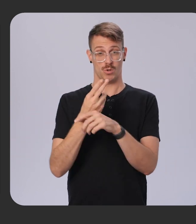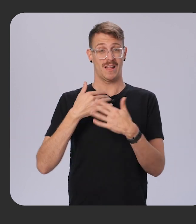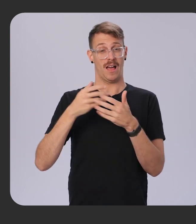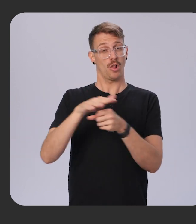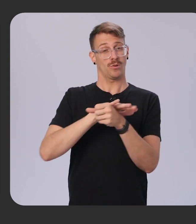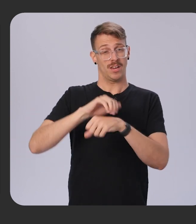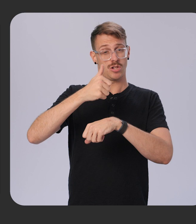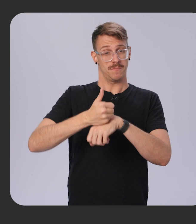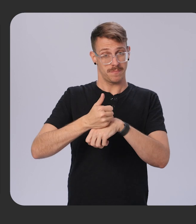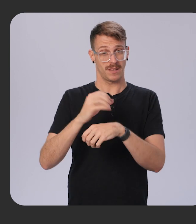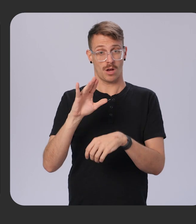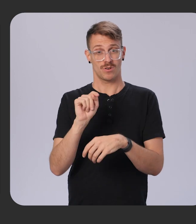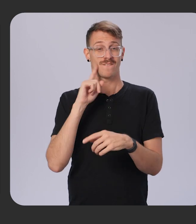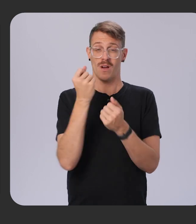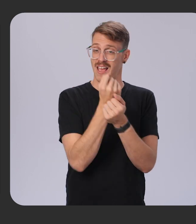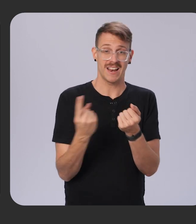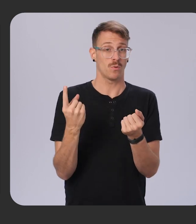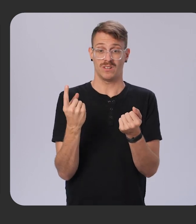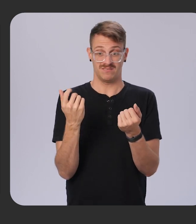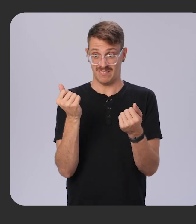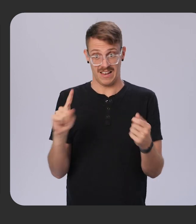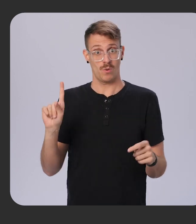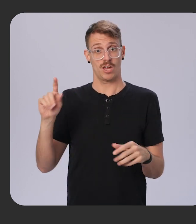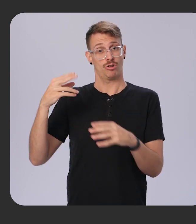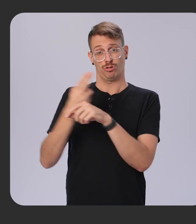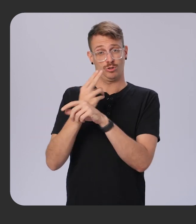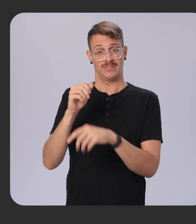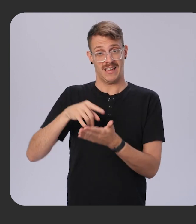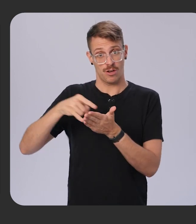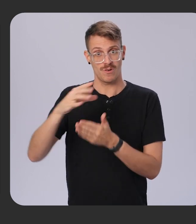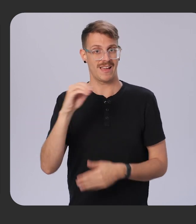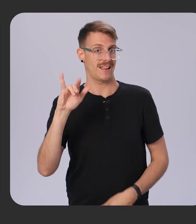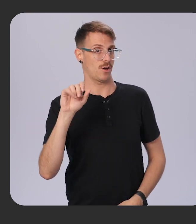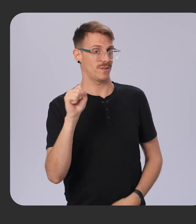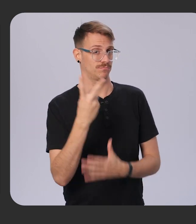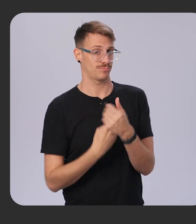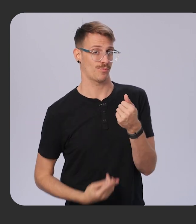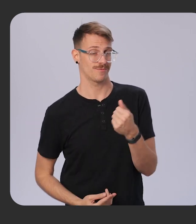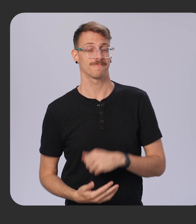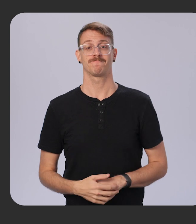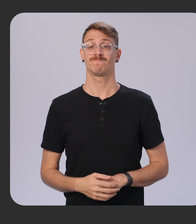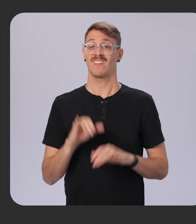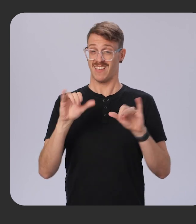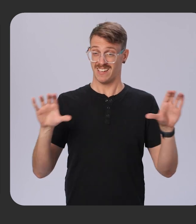for anyone anywhere on Android and iOS. This can all be done without having